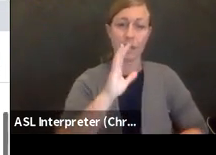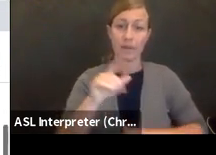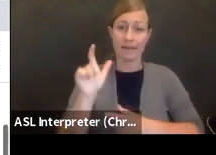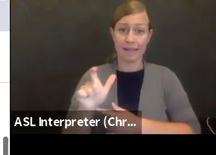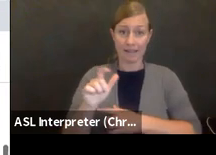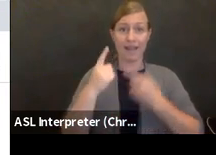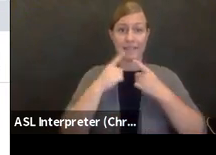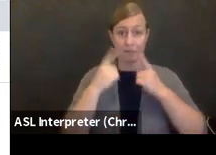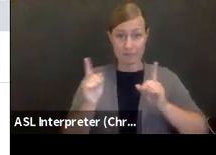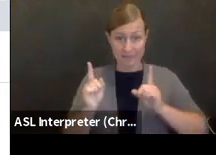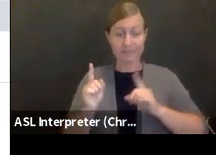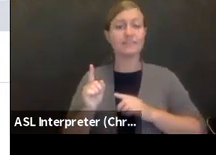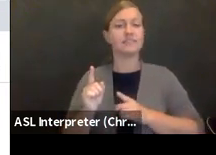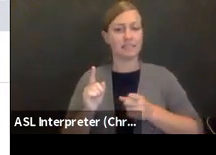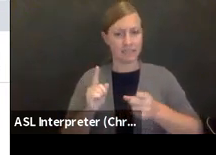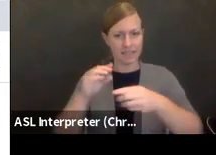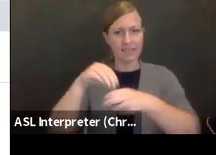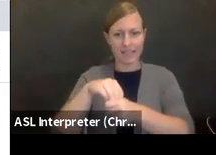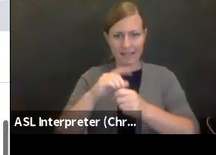ESD 112-- Kristina Wambold: And within the announcements.